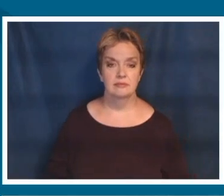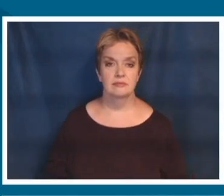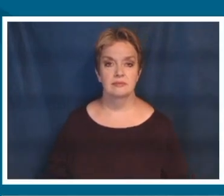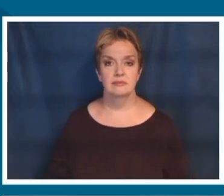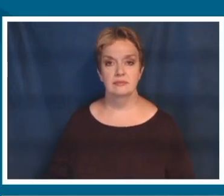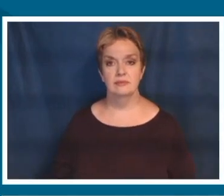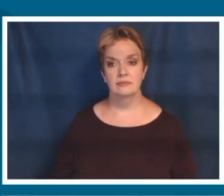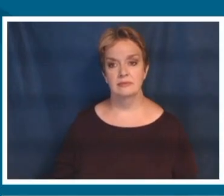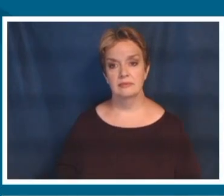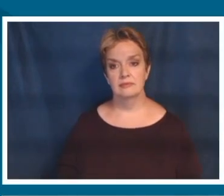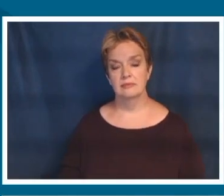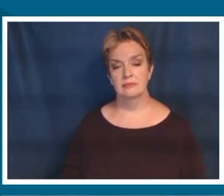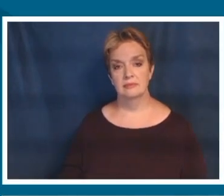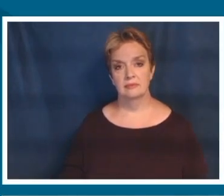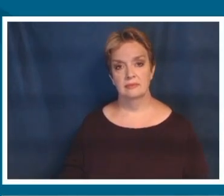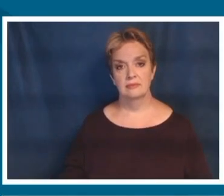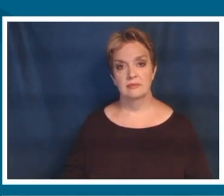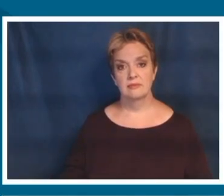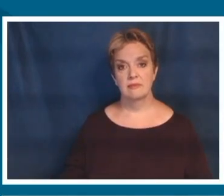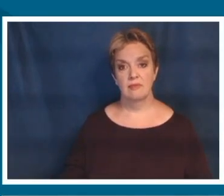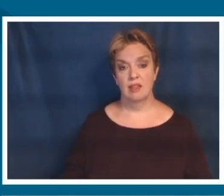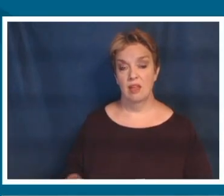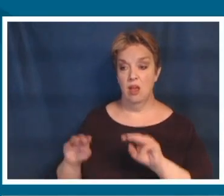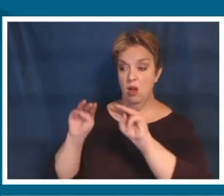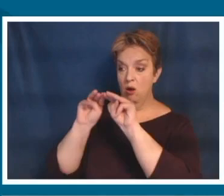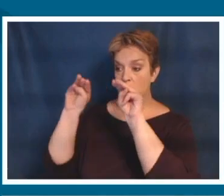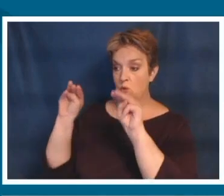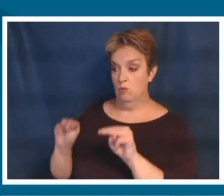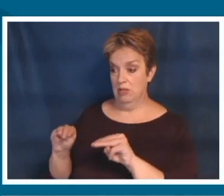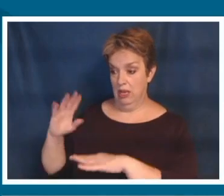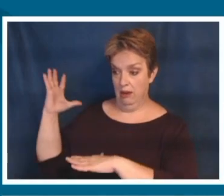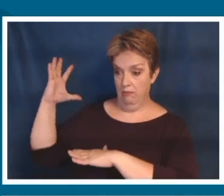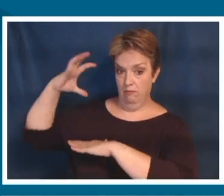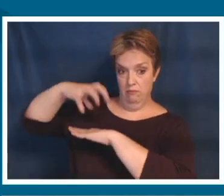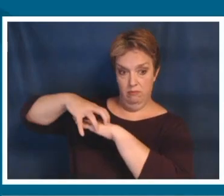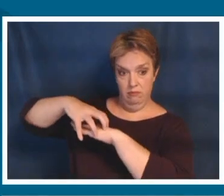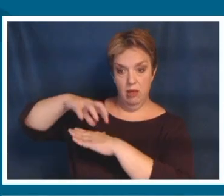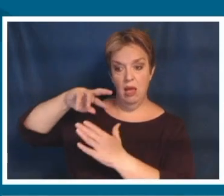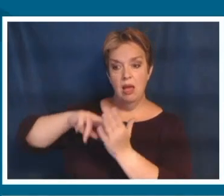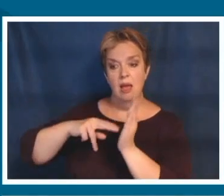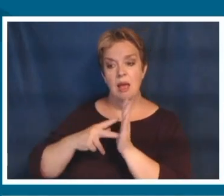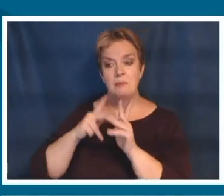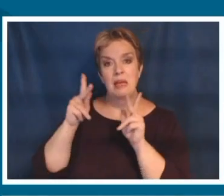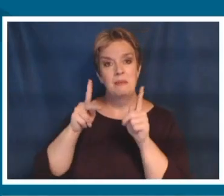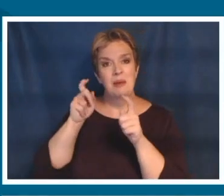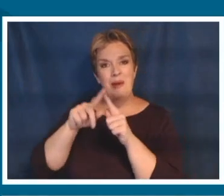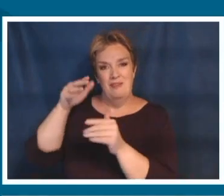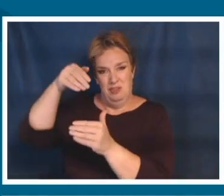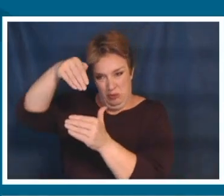have to rely on people coming through the doors and not everybody feels like museums are for them